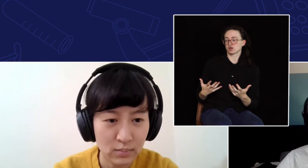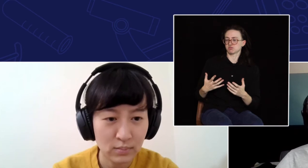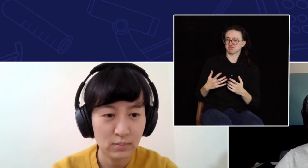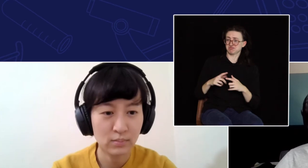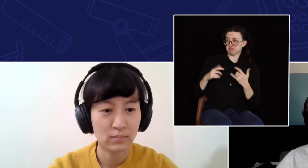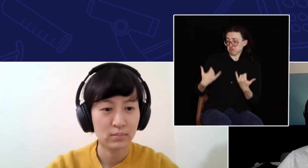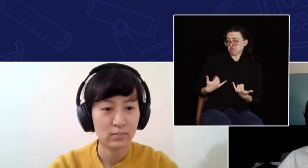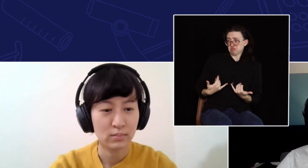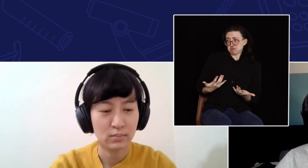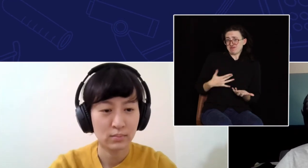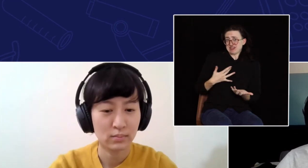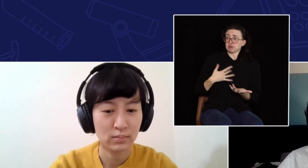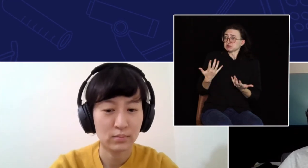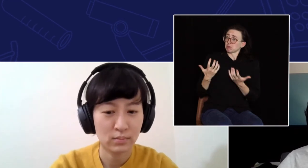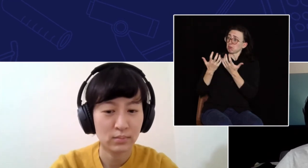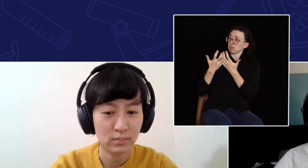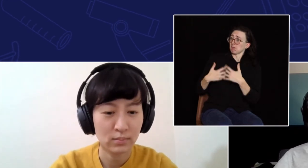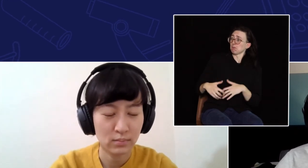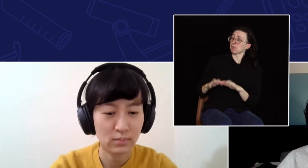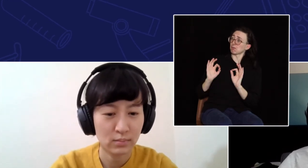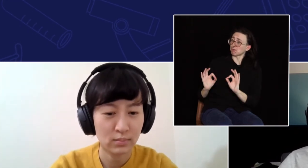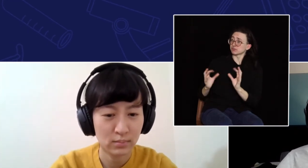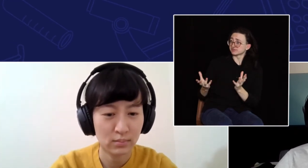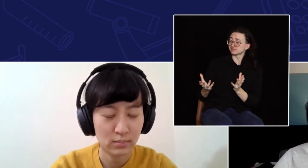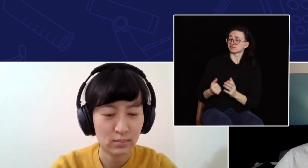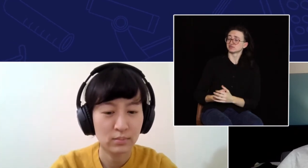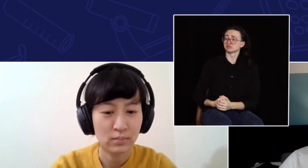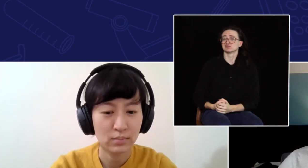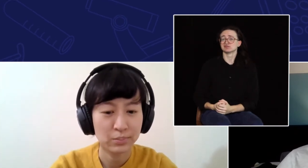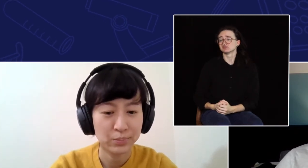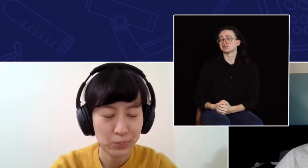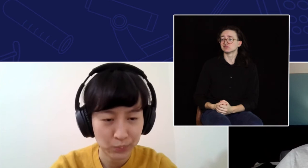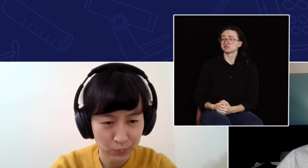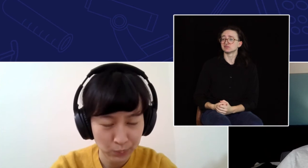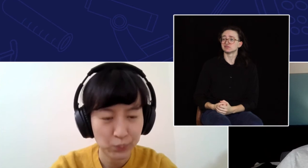But right now, it's working out quite fine.